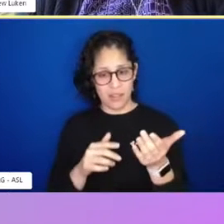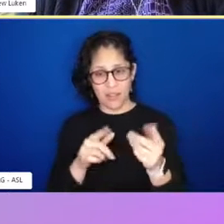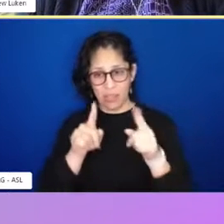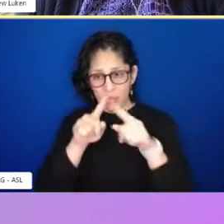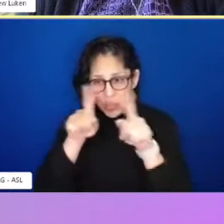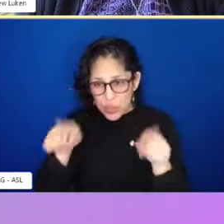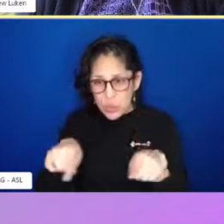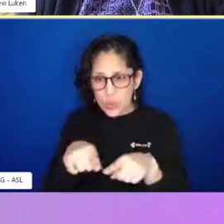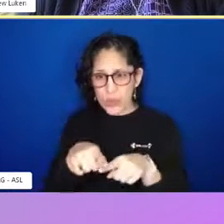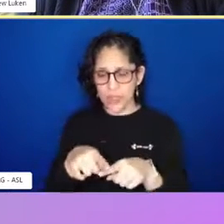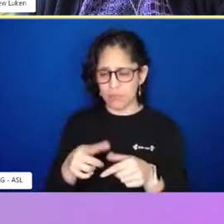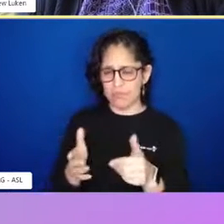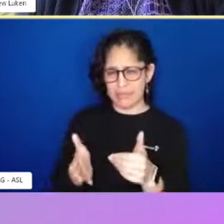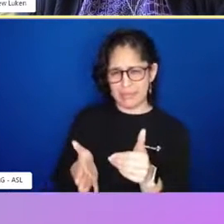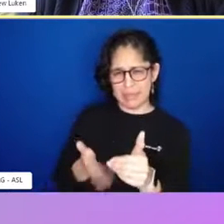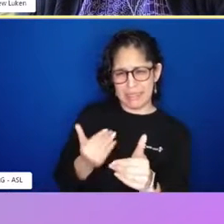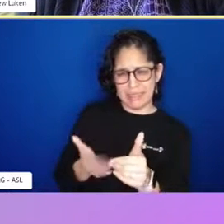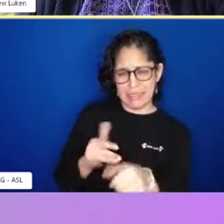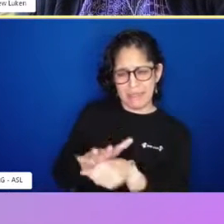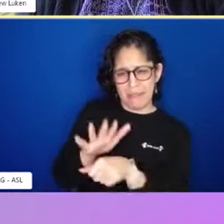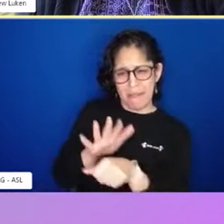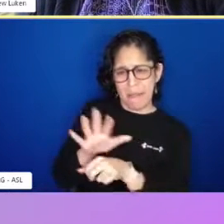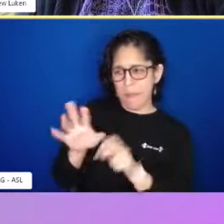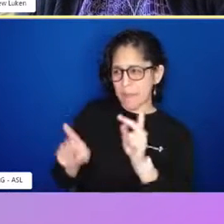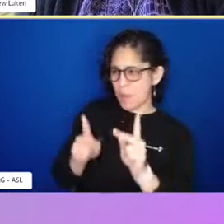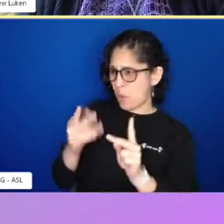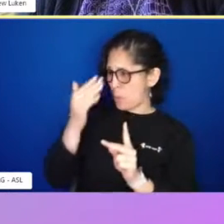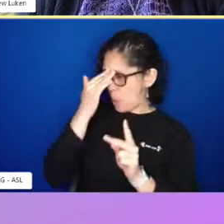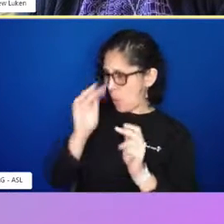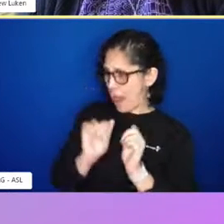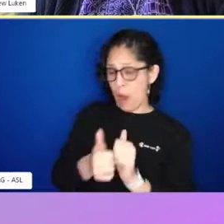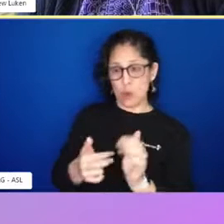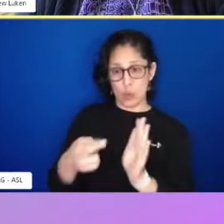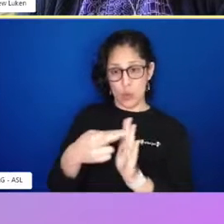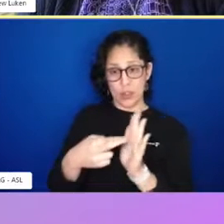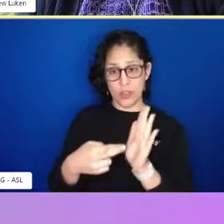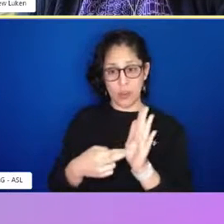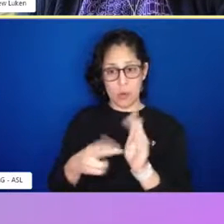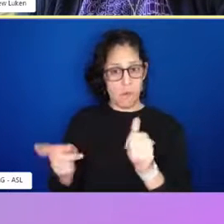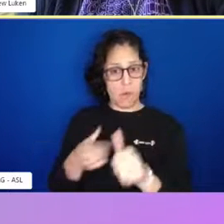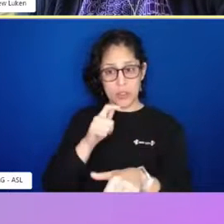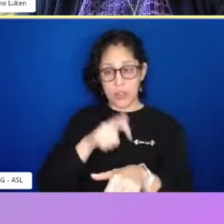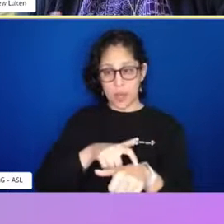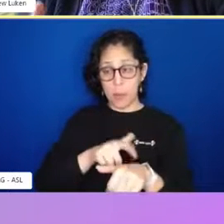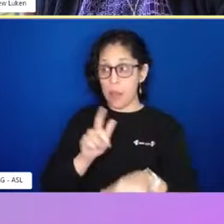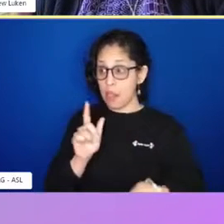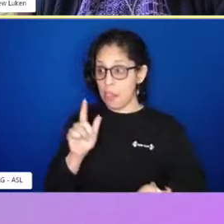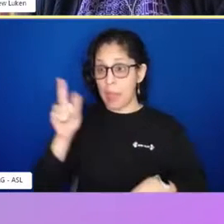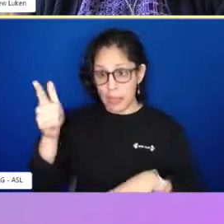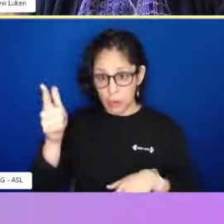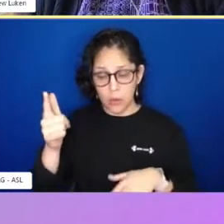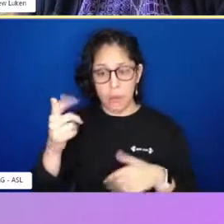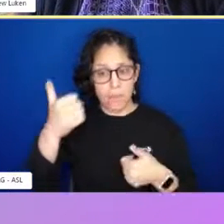the login the user flow, and the screen, and the field, it's intuitive enough that they know how to register for